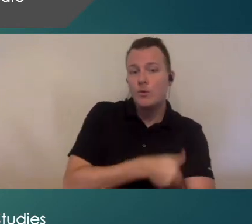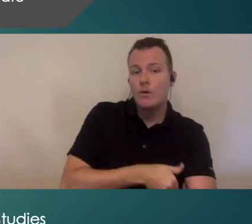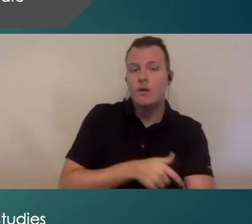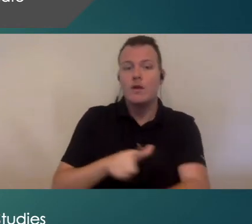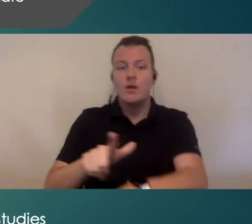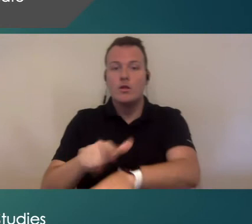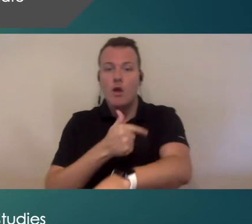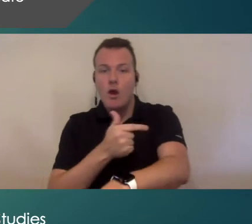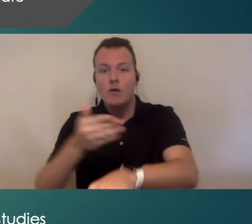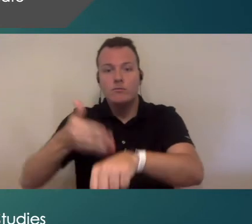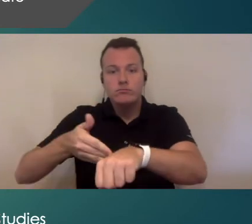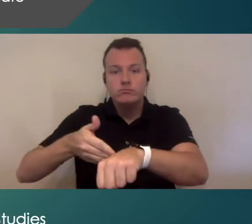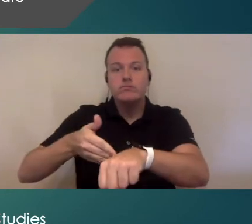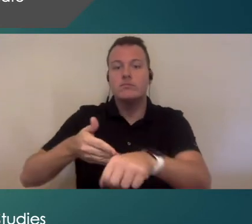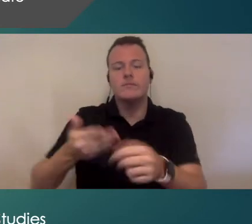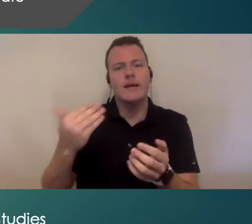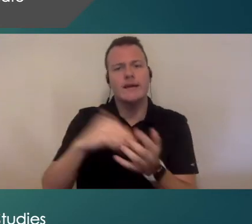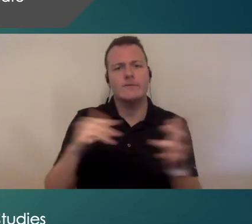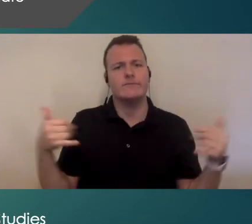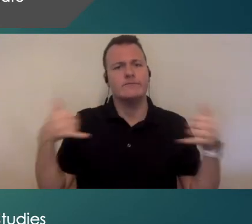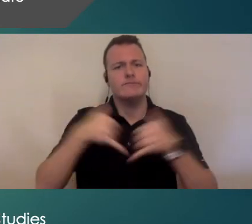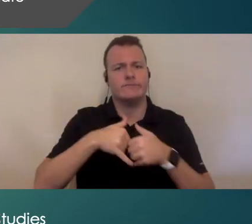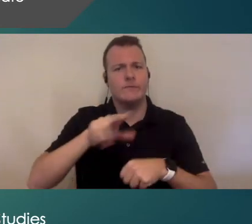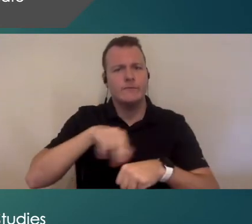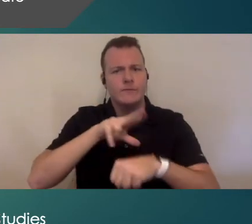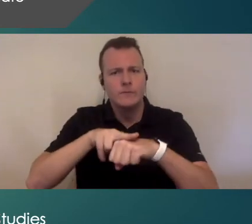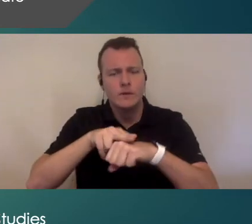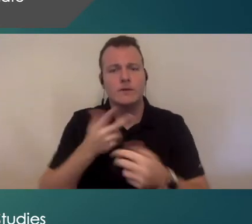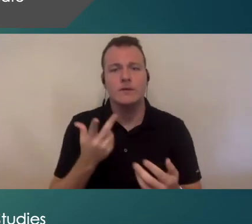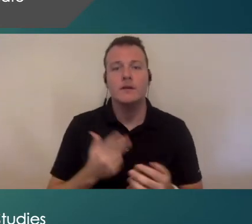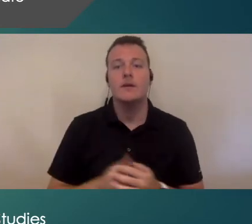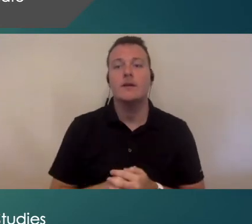long sleeve because again, you can always put a jacket over it. And then you should